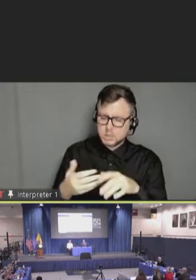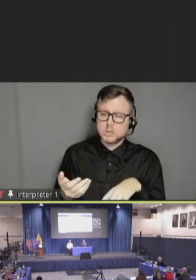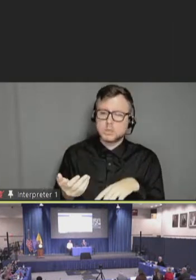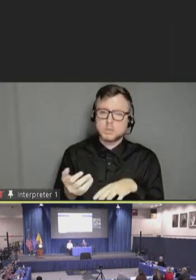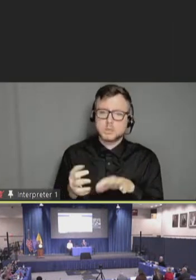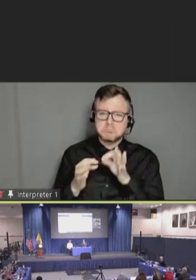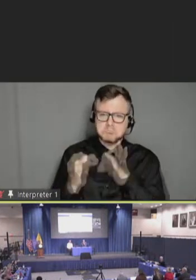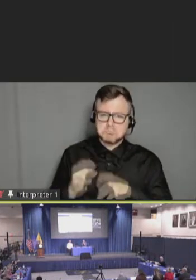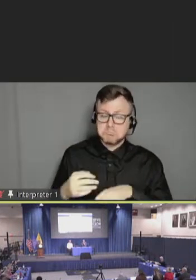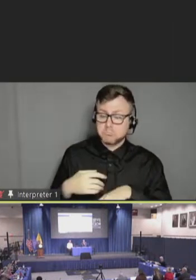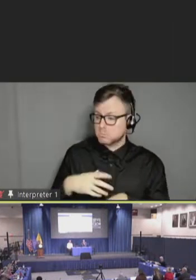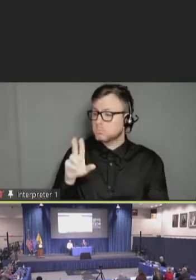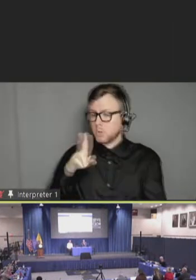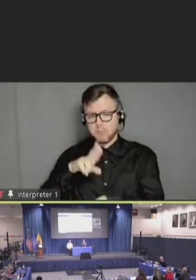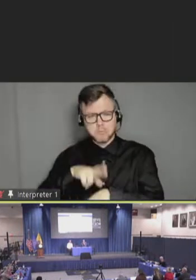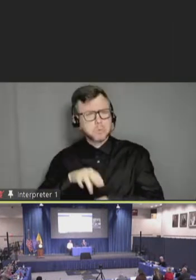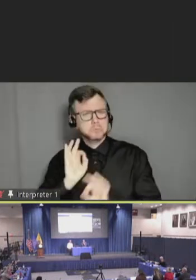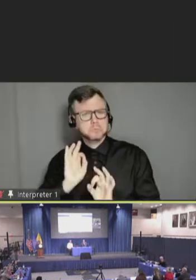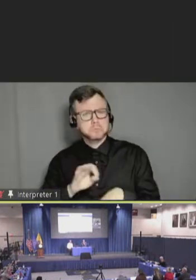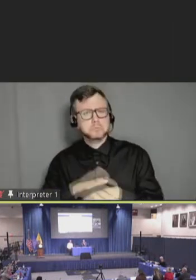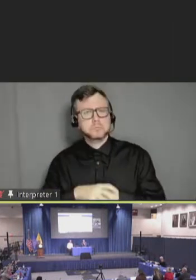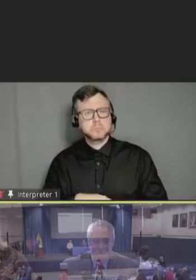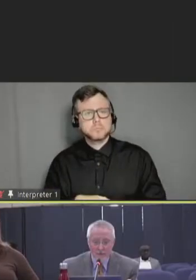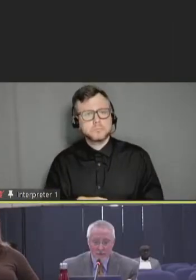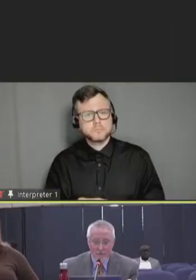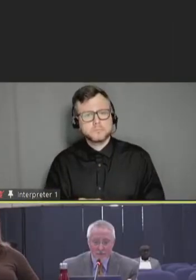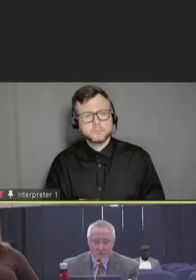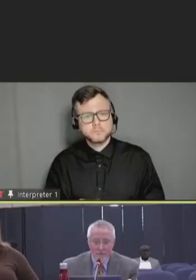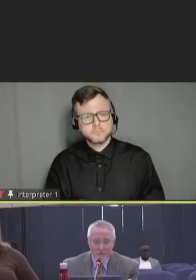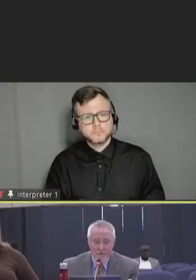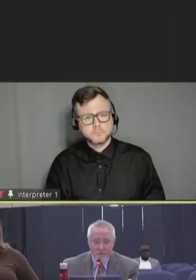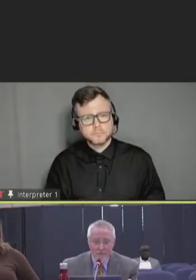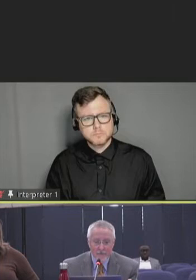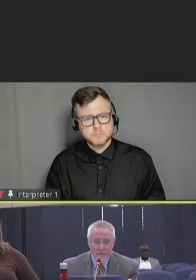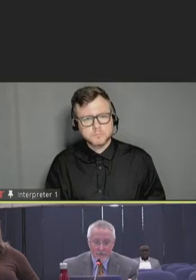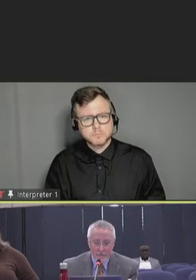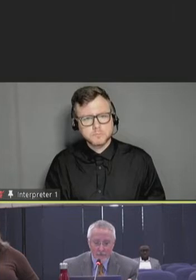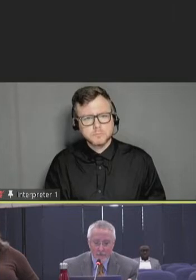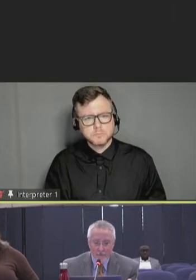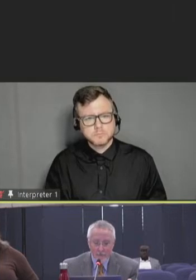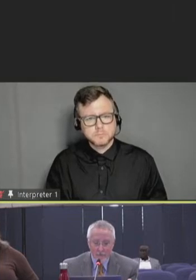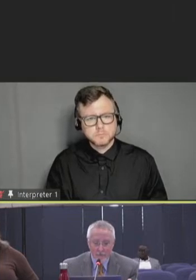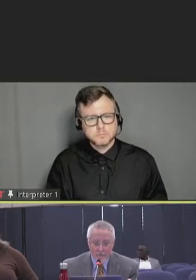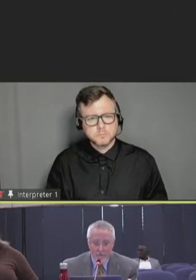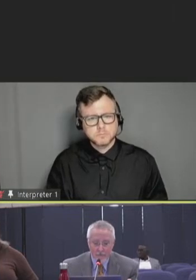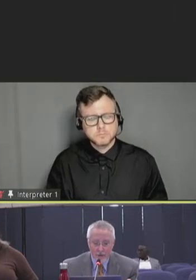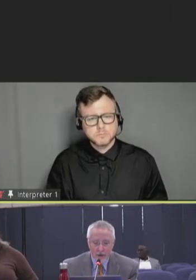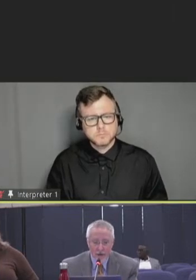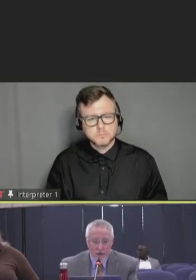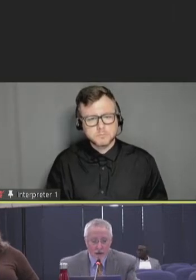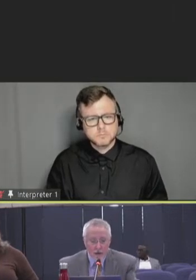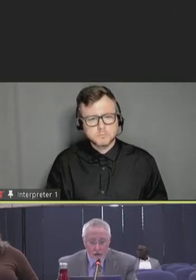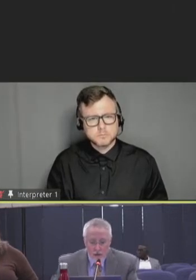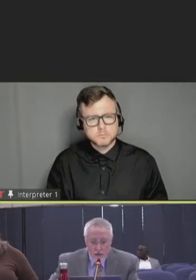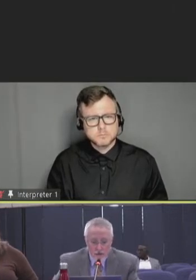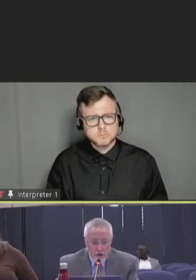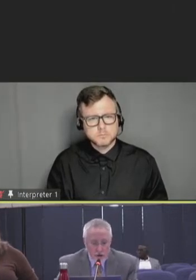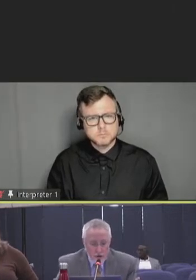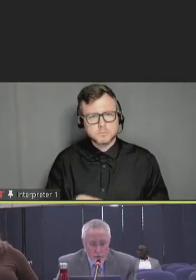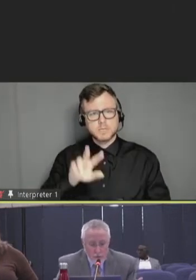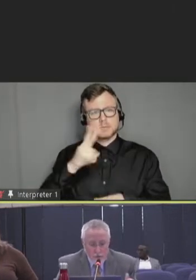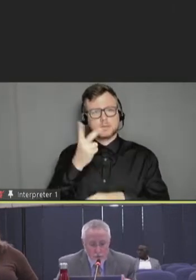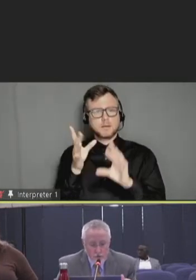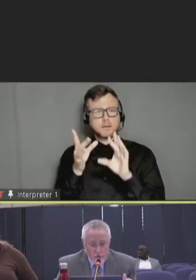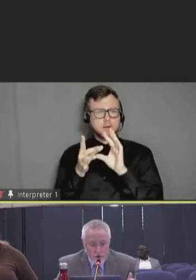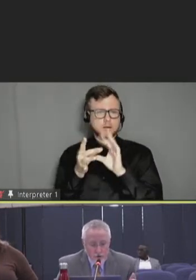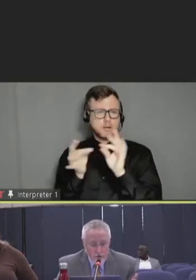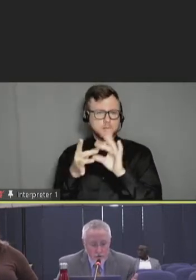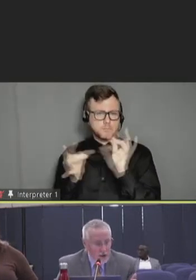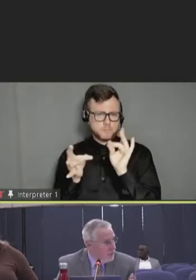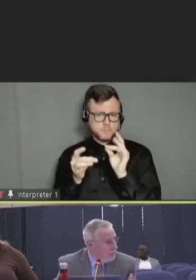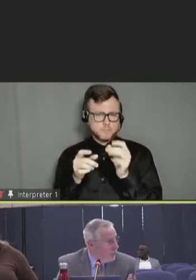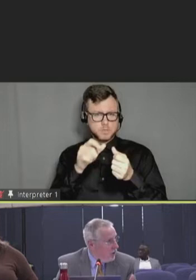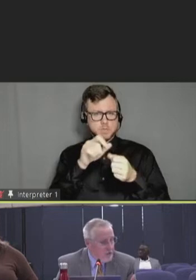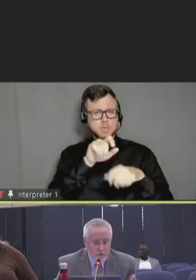The second comment was under the second bullet